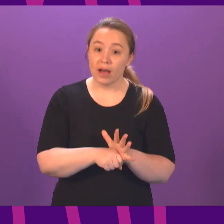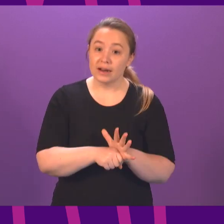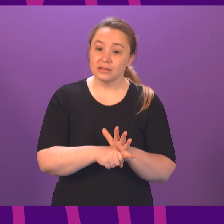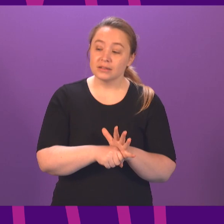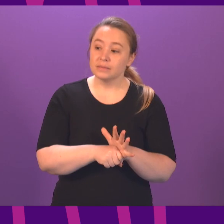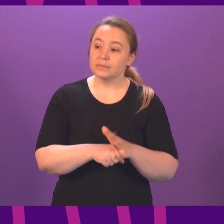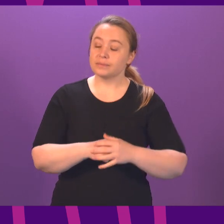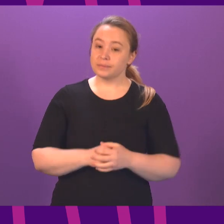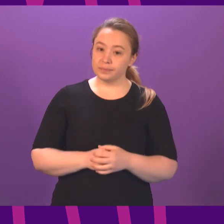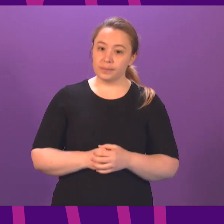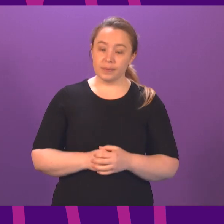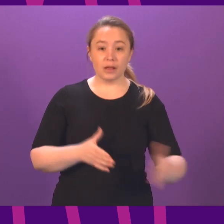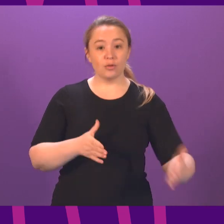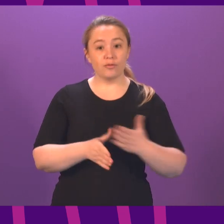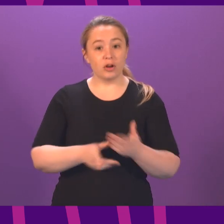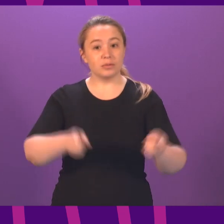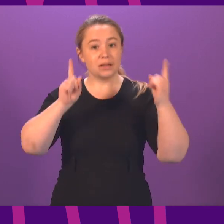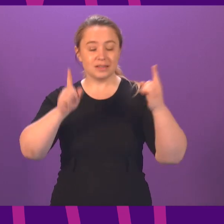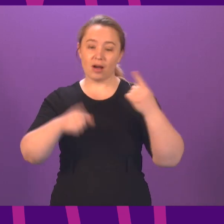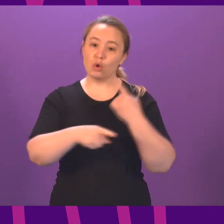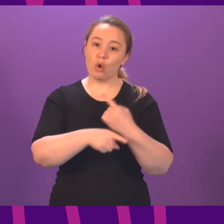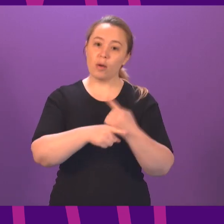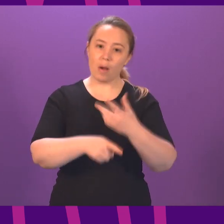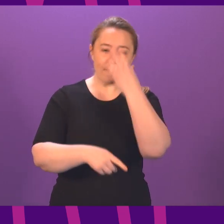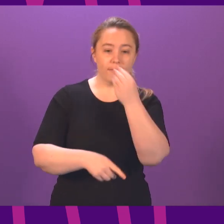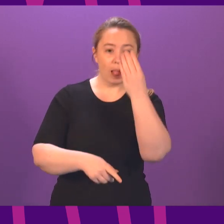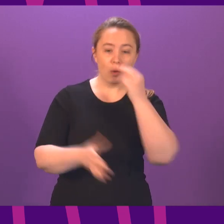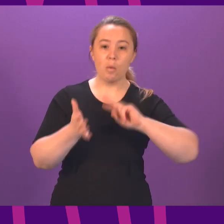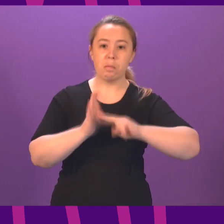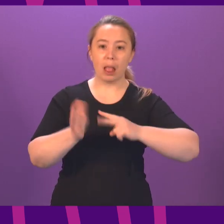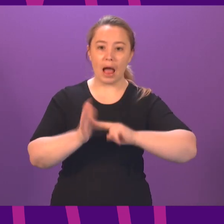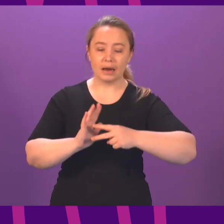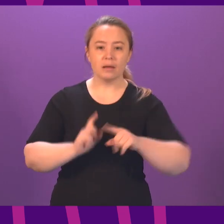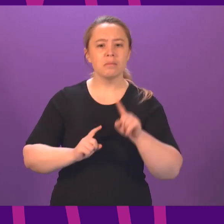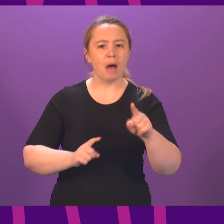The First Minister referenced flu planning, but the flu pandemic planning that the Government